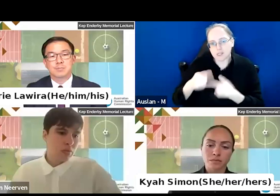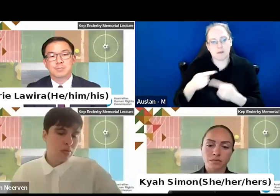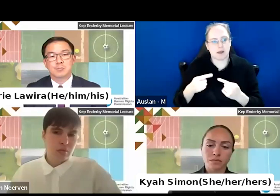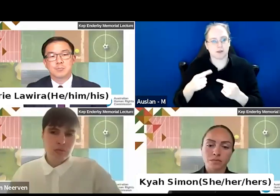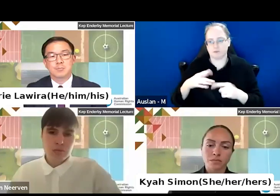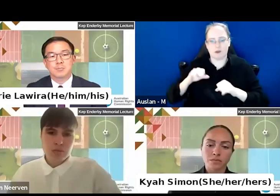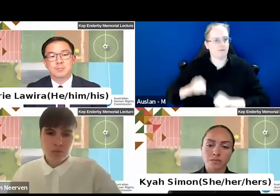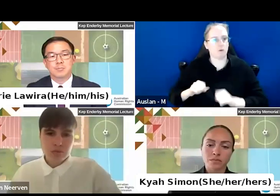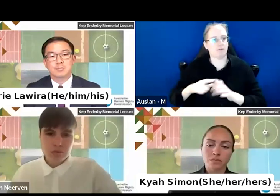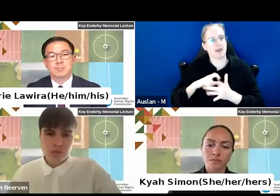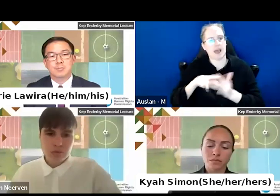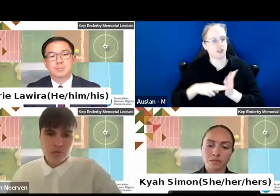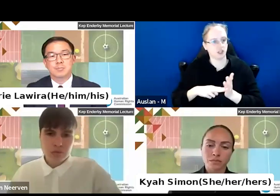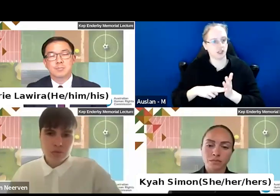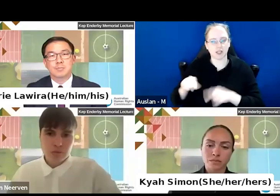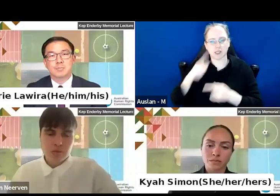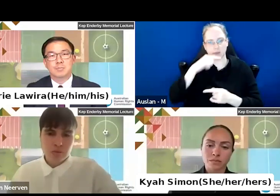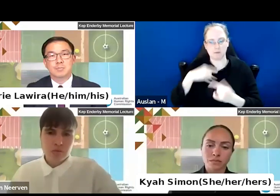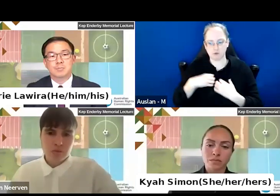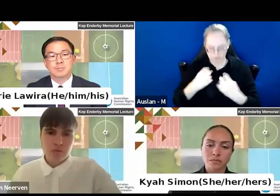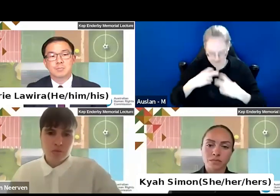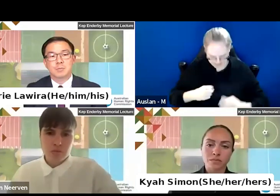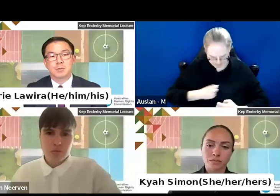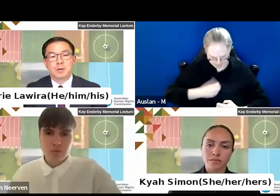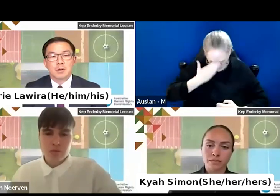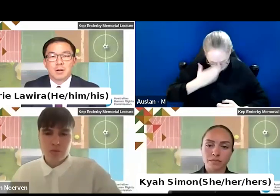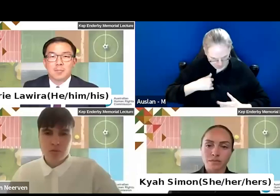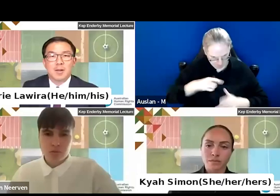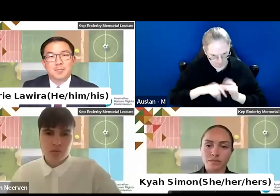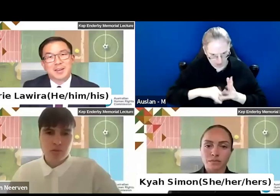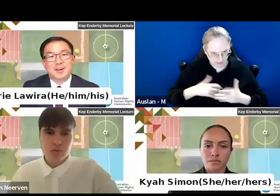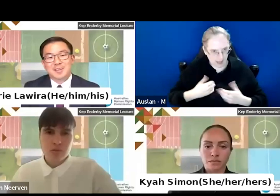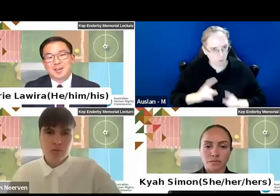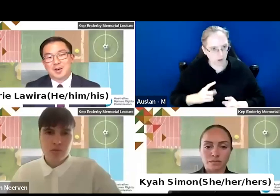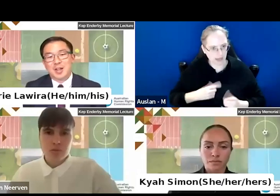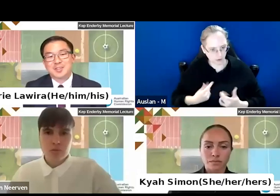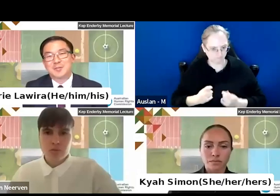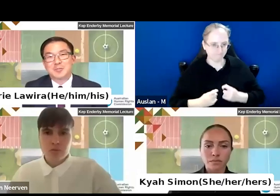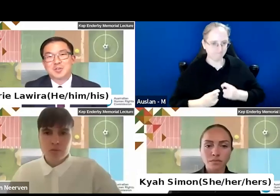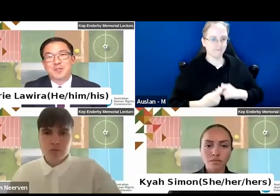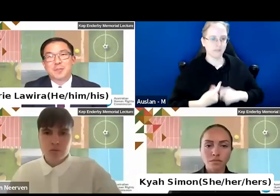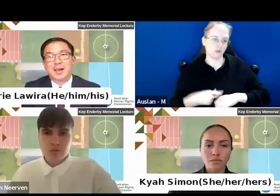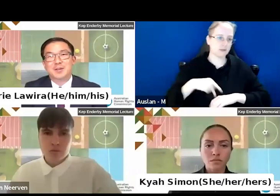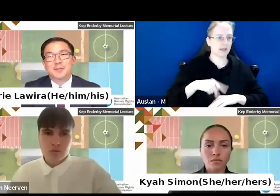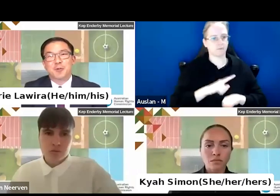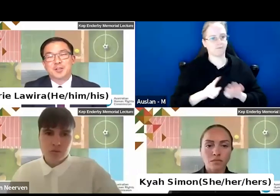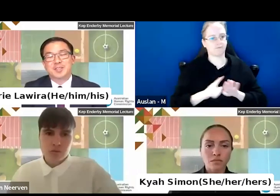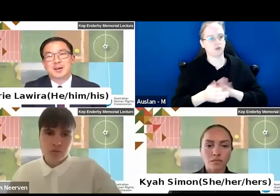to challenge their own biases and take a stand on these issues. But Melina, I guess I'd like to sort of unpack a little bit of what you said.